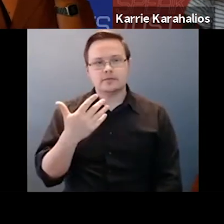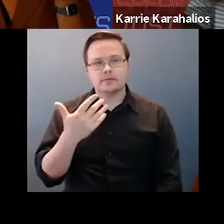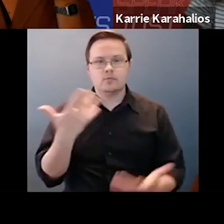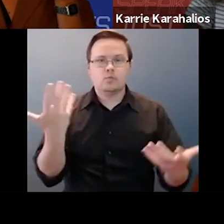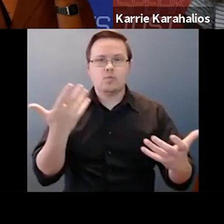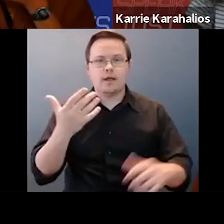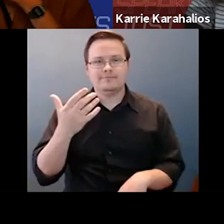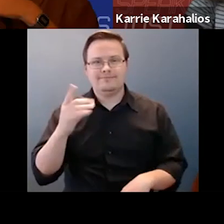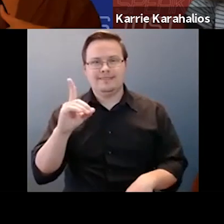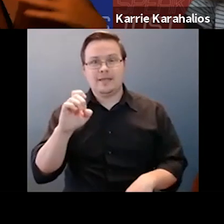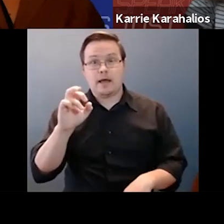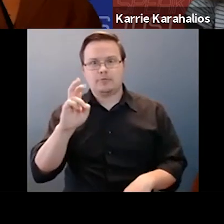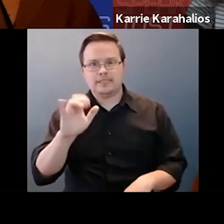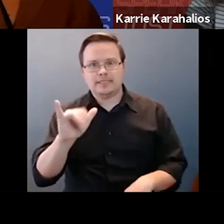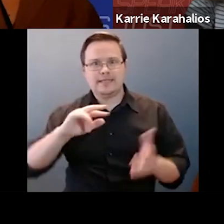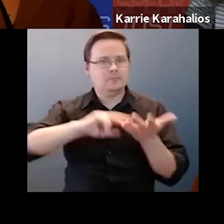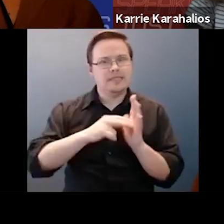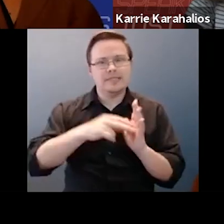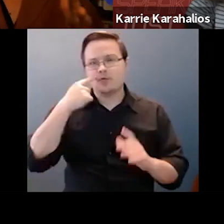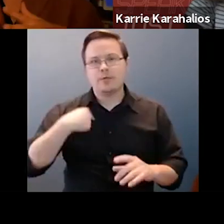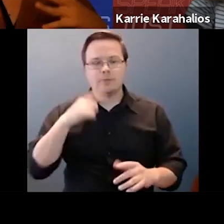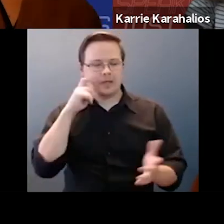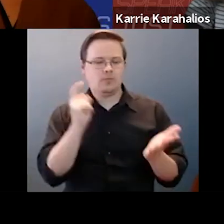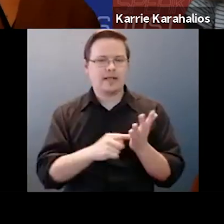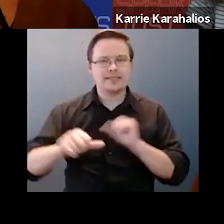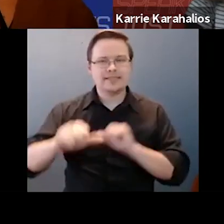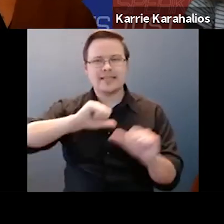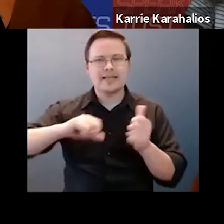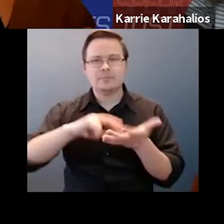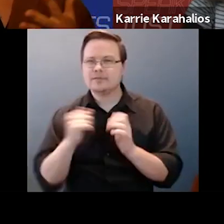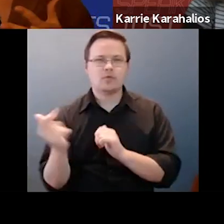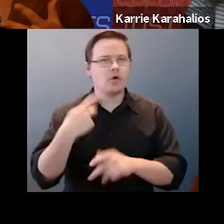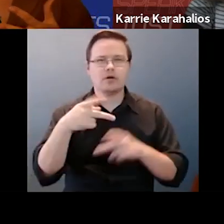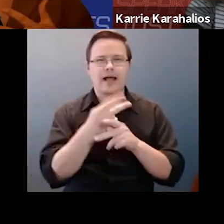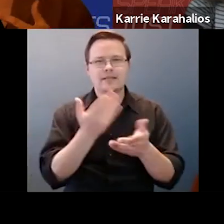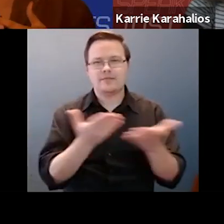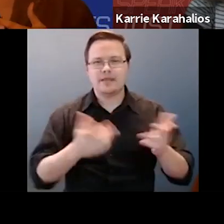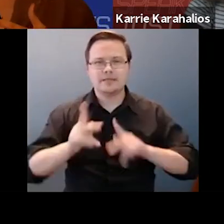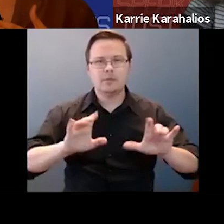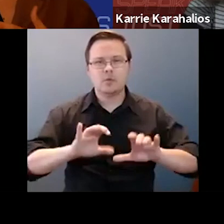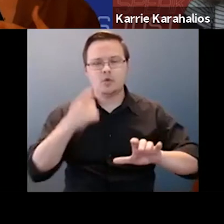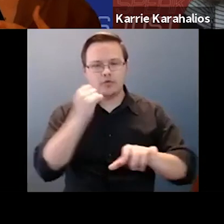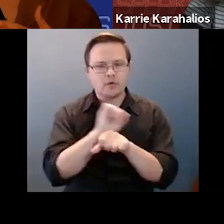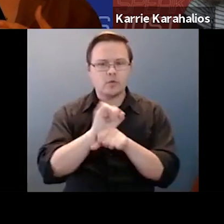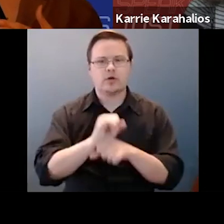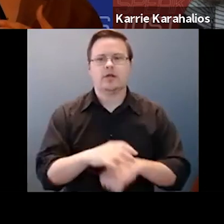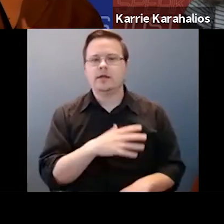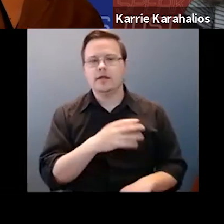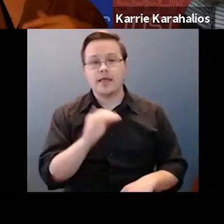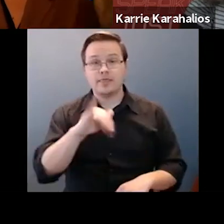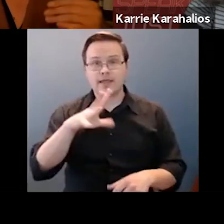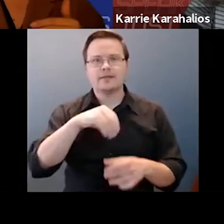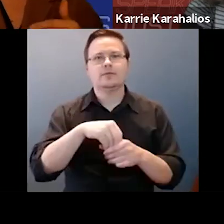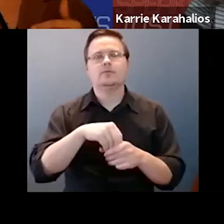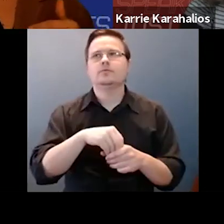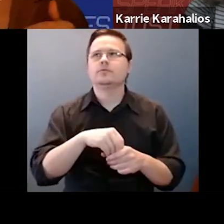I think that's so I think like that, what democracy means to me is like we recognize like society needs all kinds of things that people do for it to function.